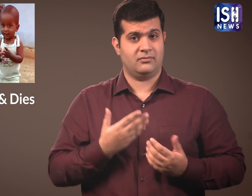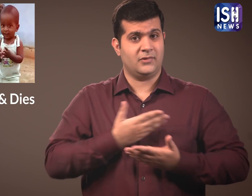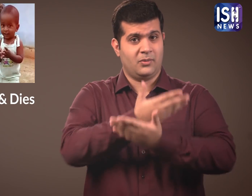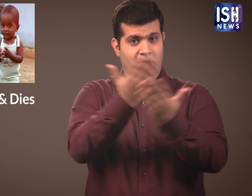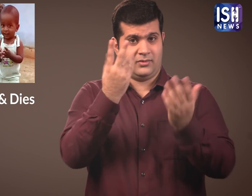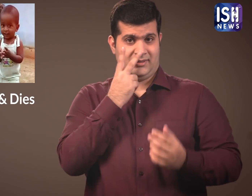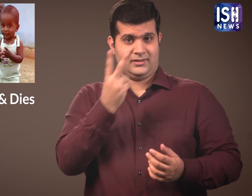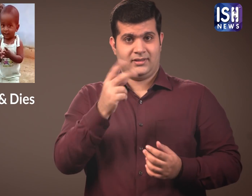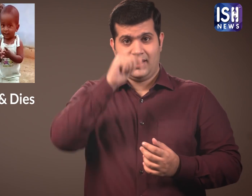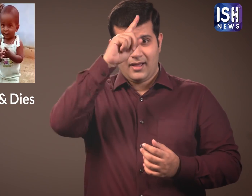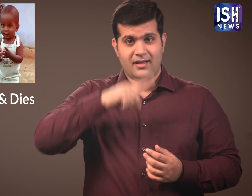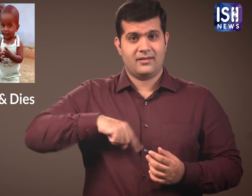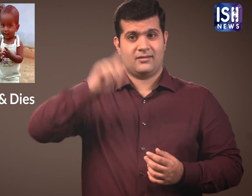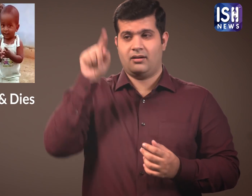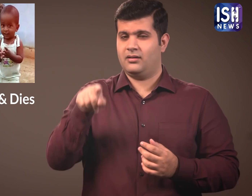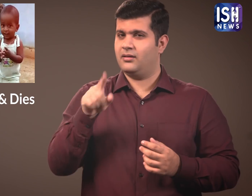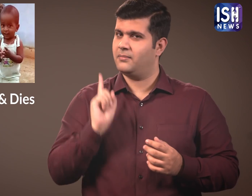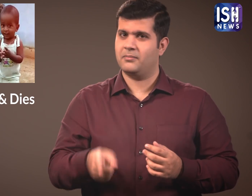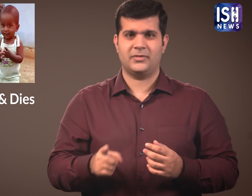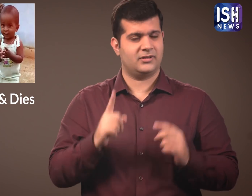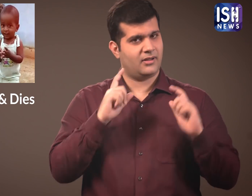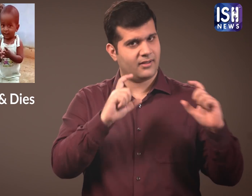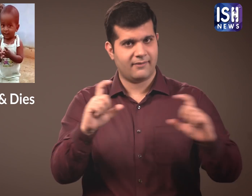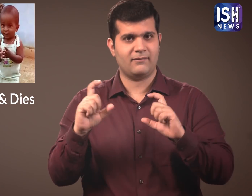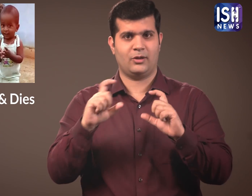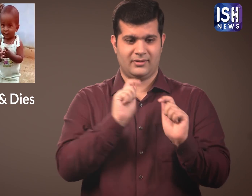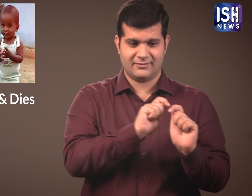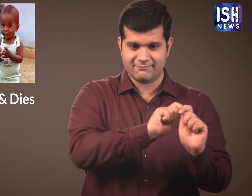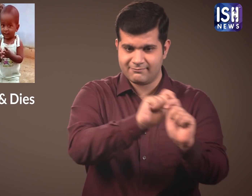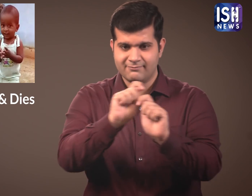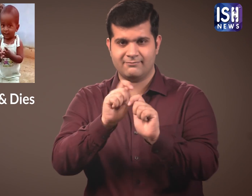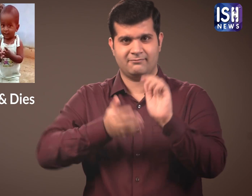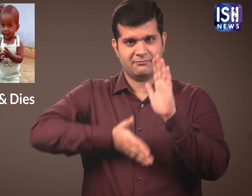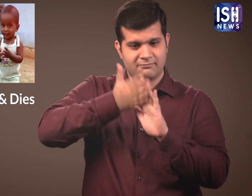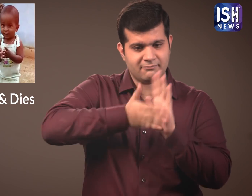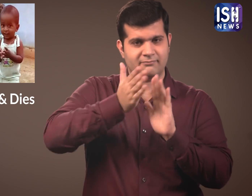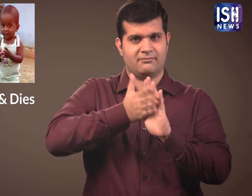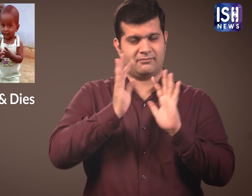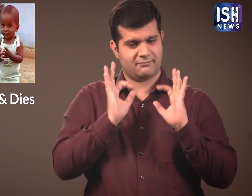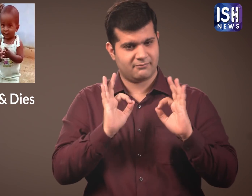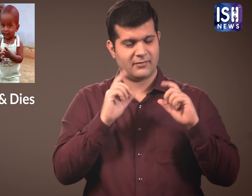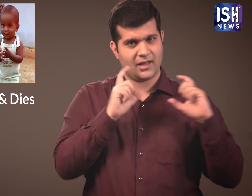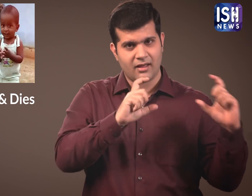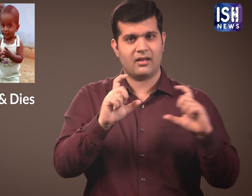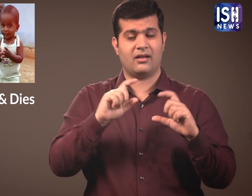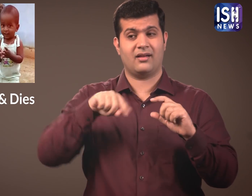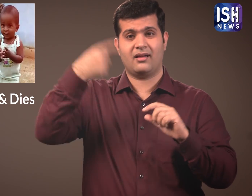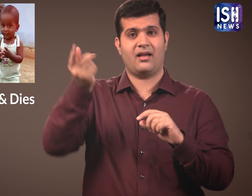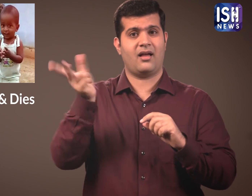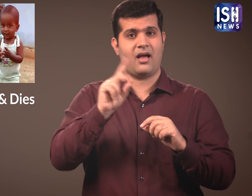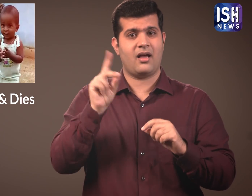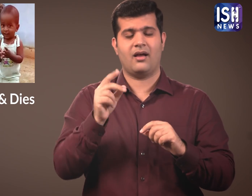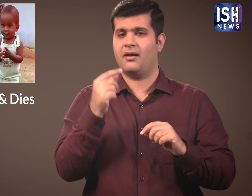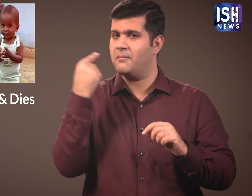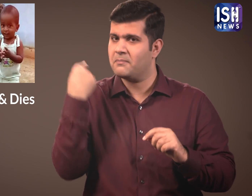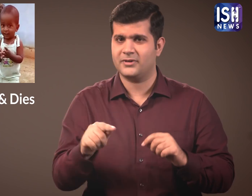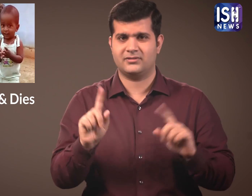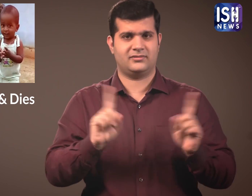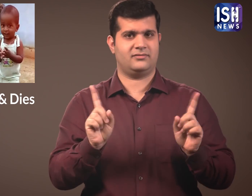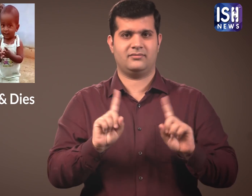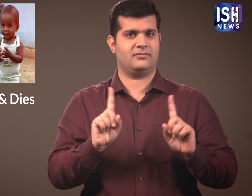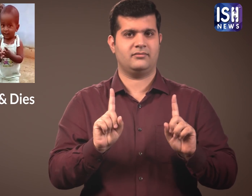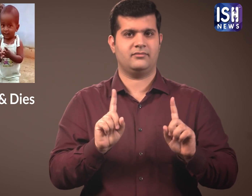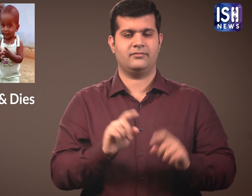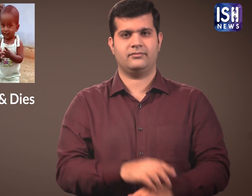All this shows that India needs to take infrastructure seriously to ensure such incidents don't happen again.